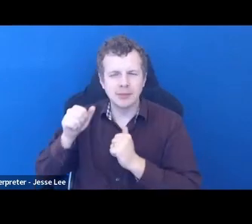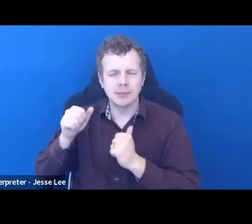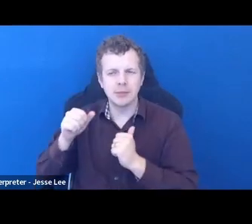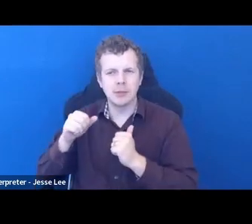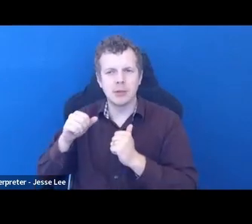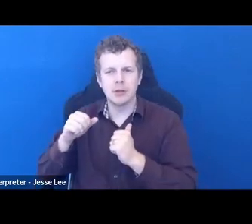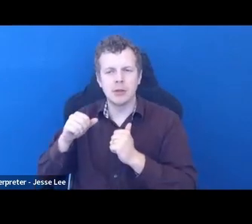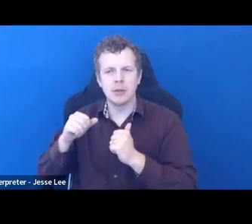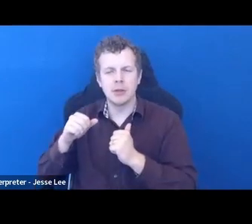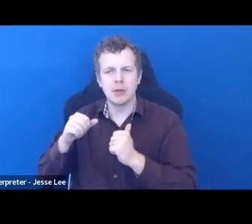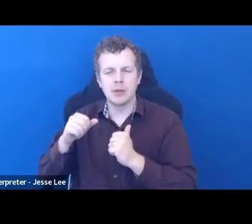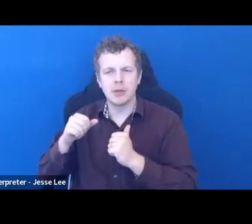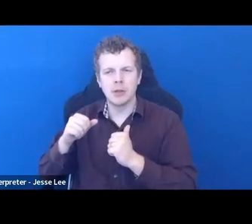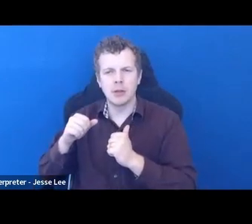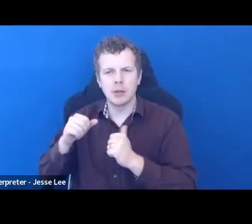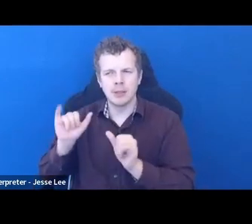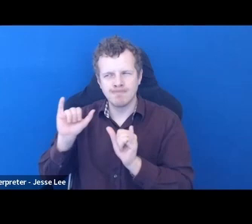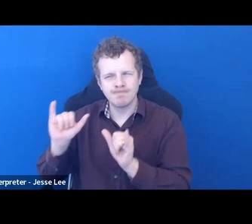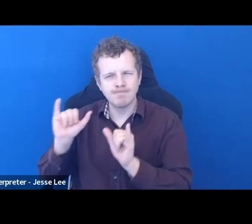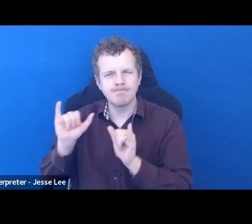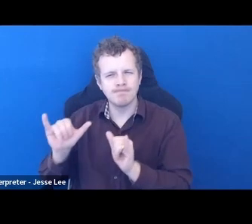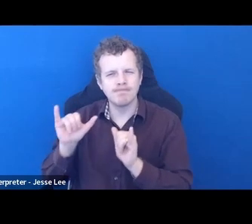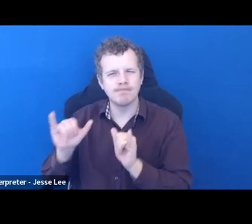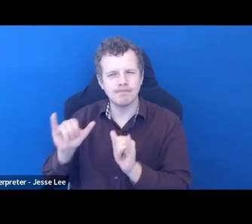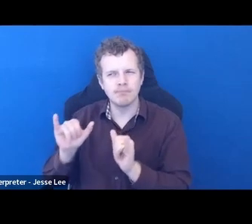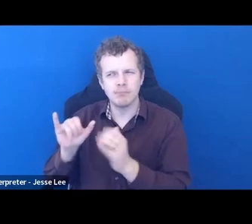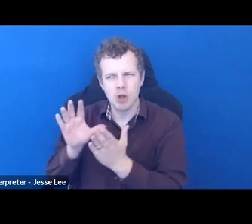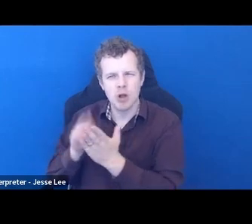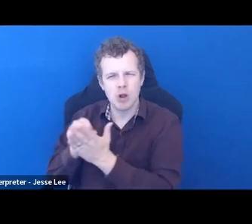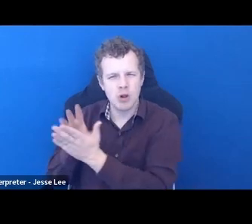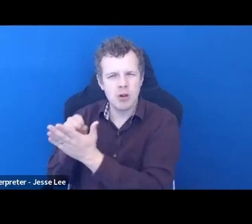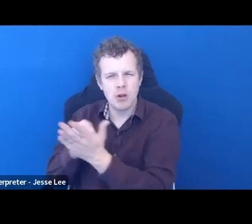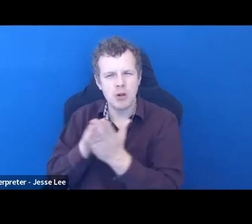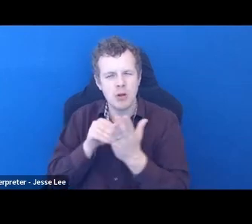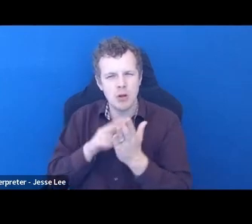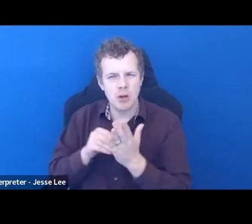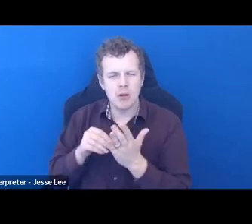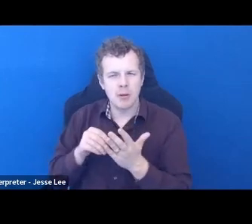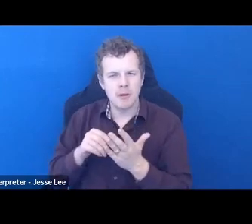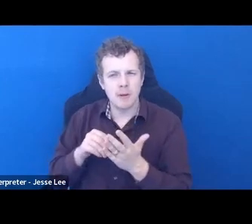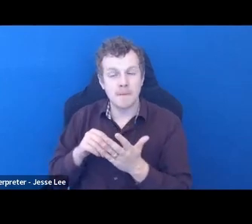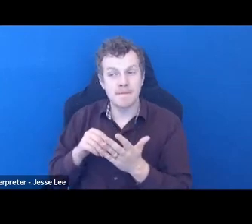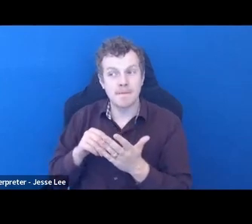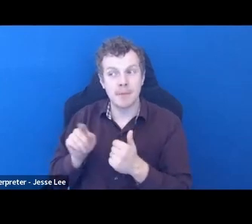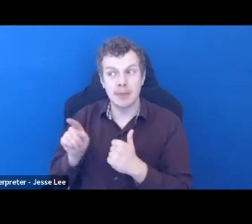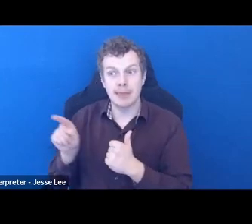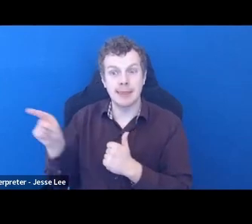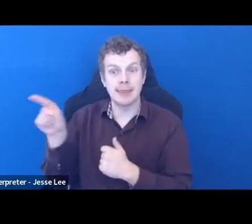I've learned that one of the biggest things that they disliked the most